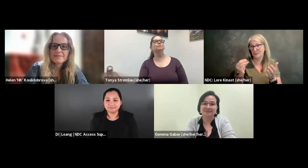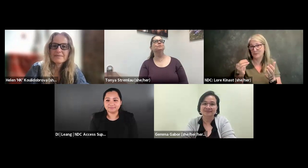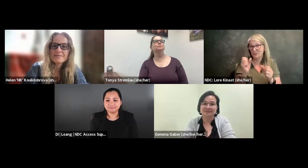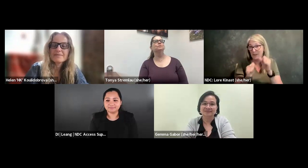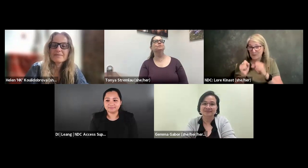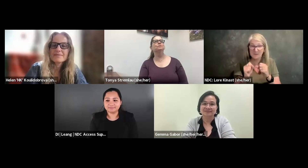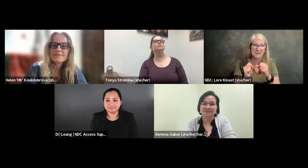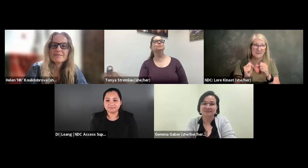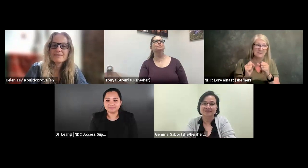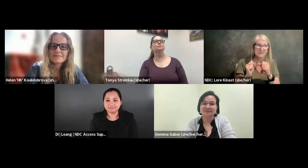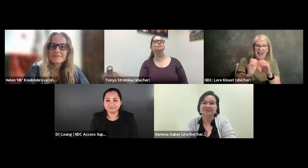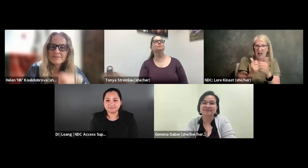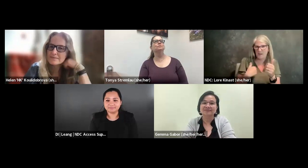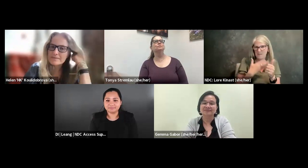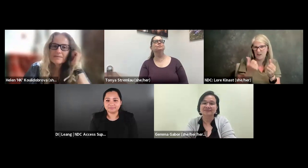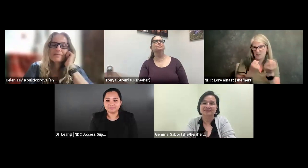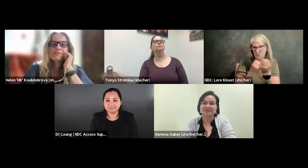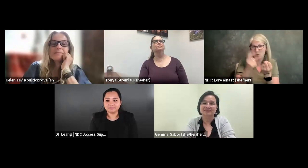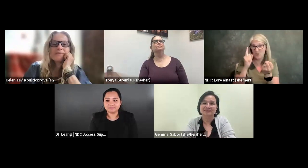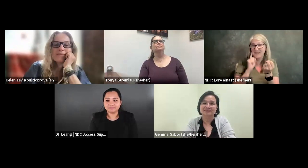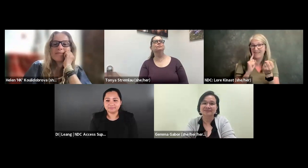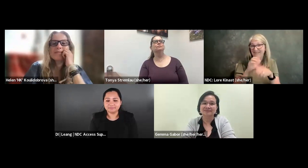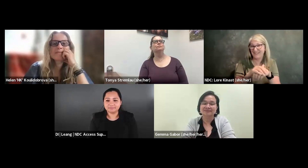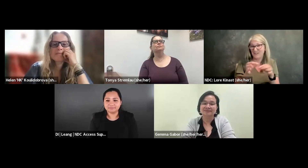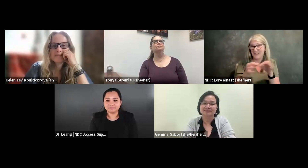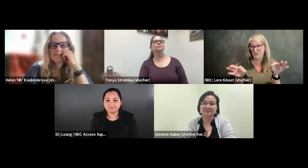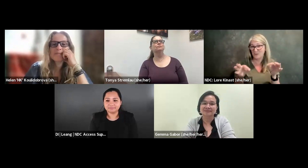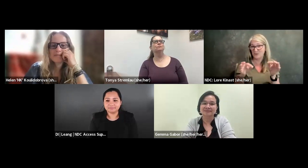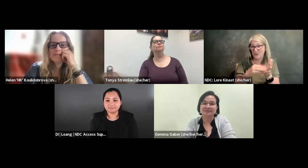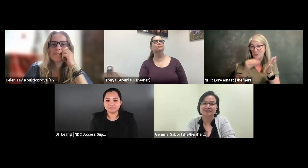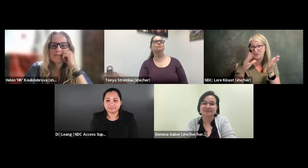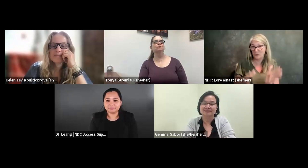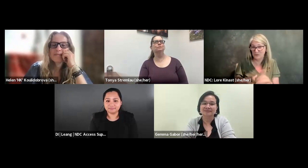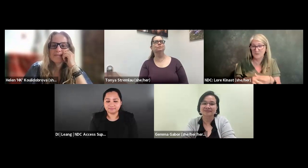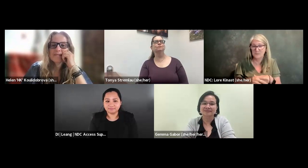for you to share your knowledge with our audience to share strategies and how they can best